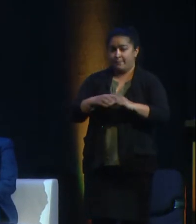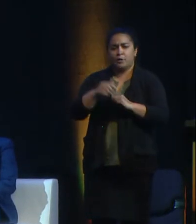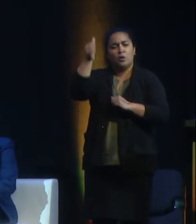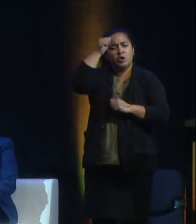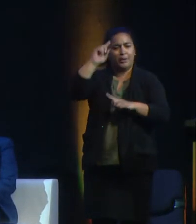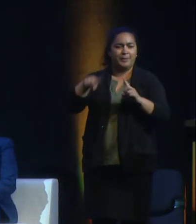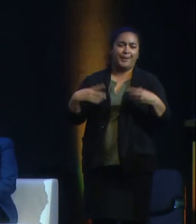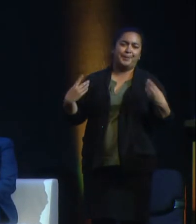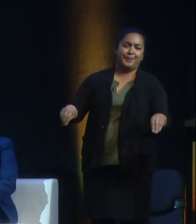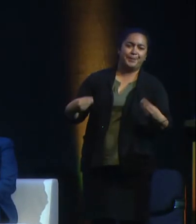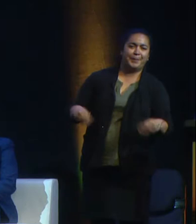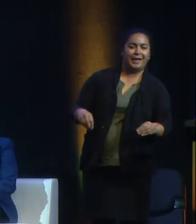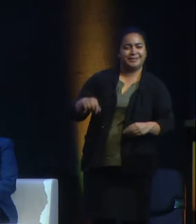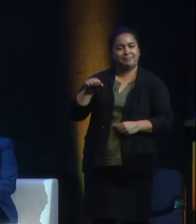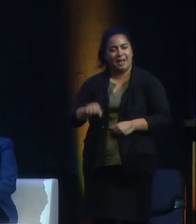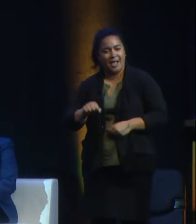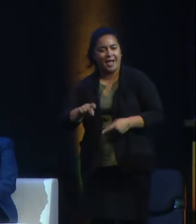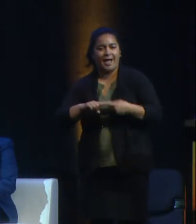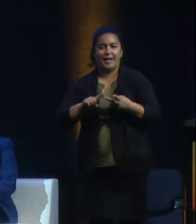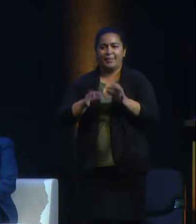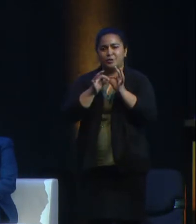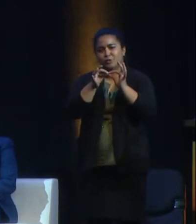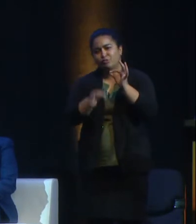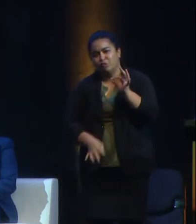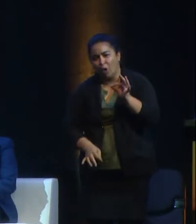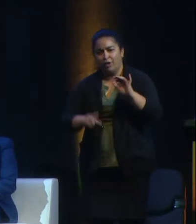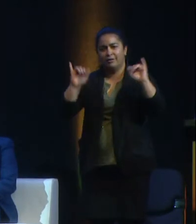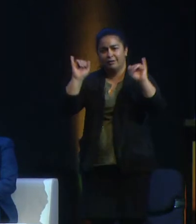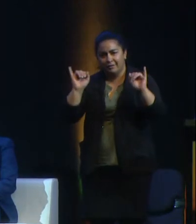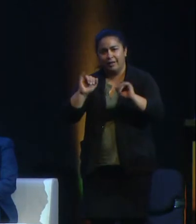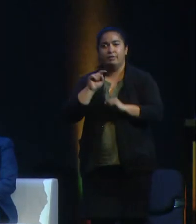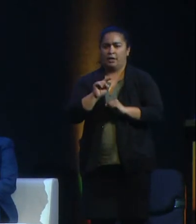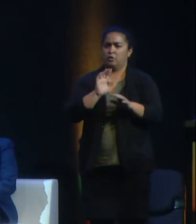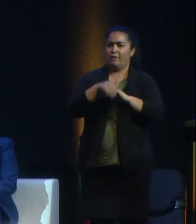bag and plastic straw dilemma that we've been through that surrounds food packaging. That's